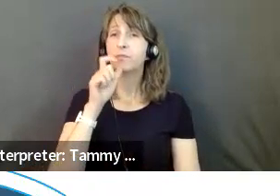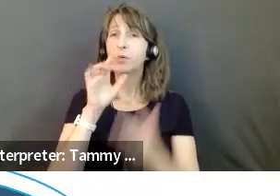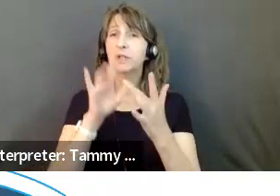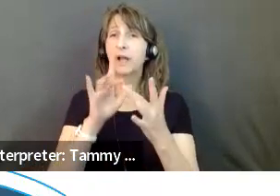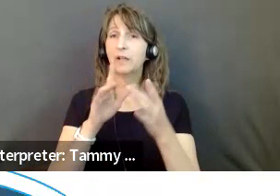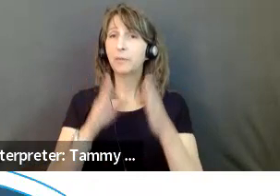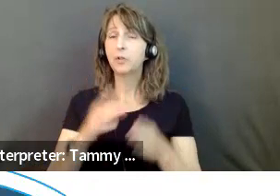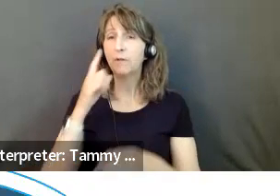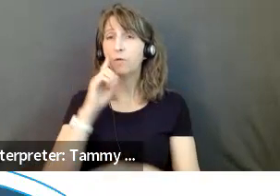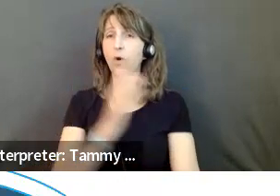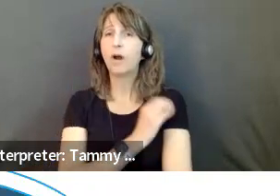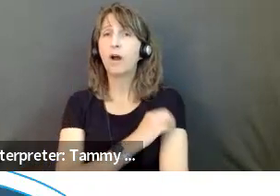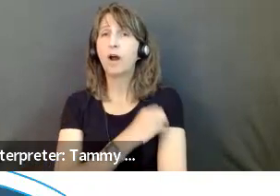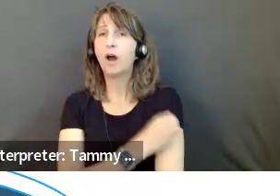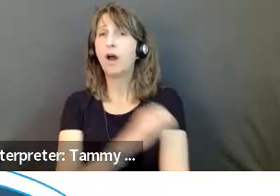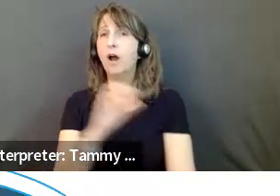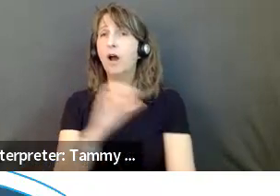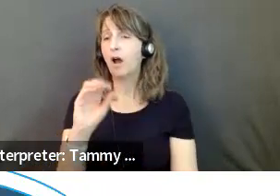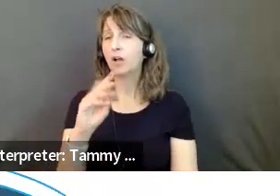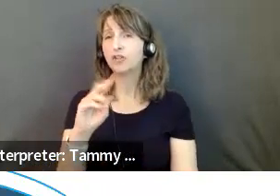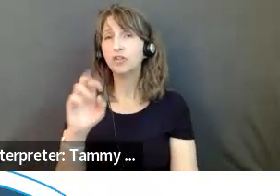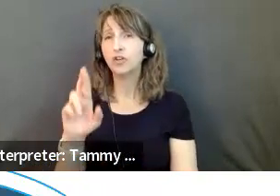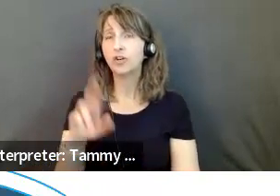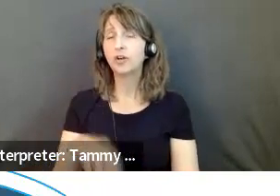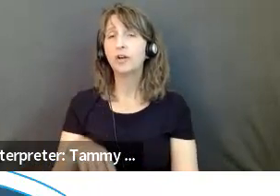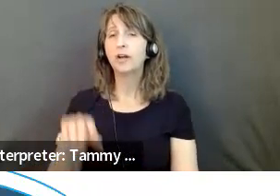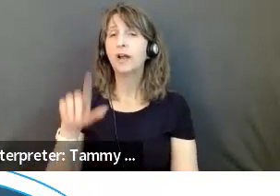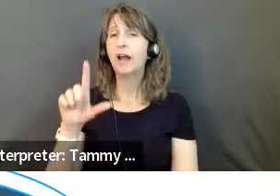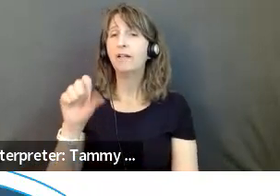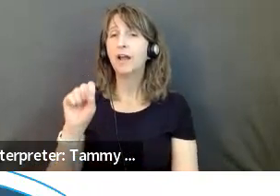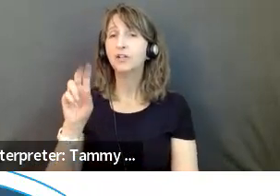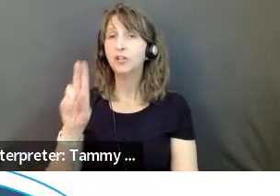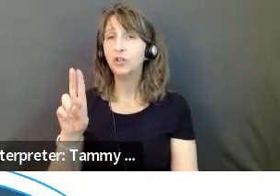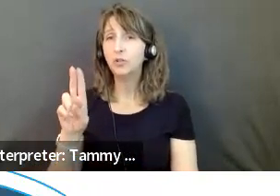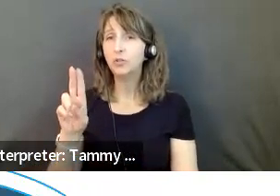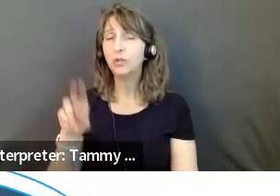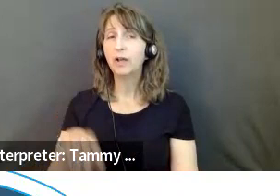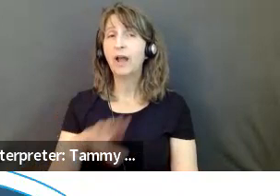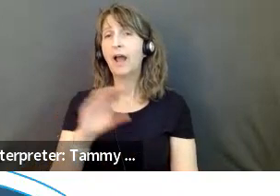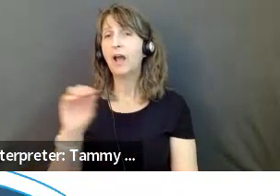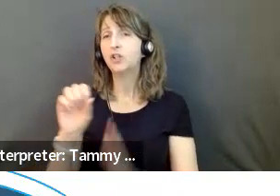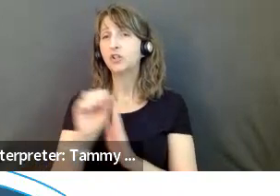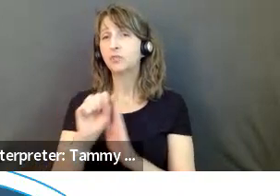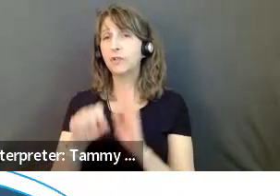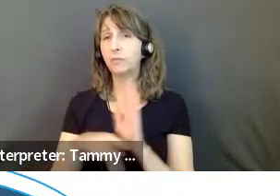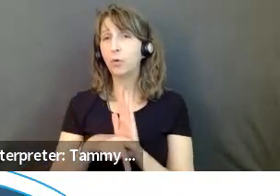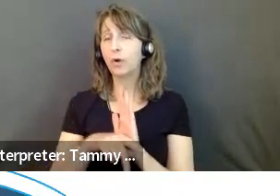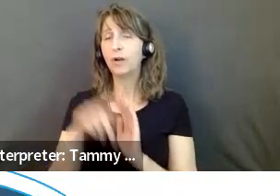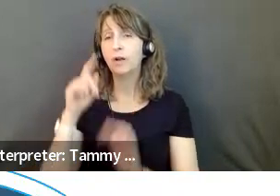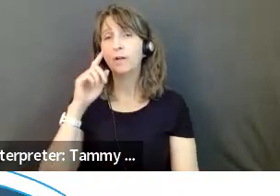Lsu, HSC initiative and Shreveport on the OL SU side.